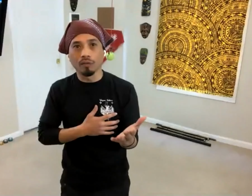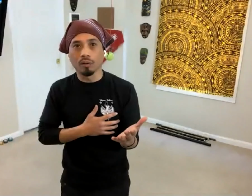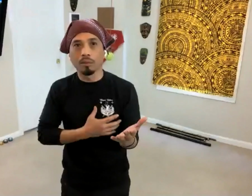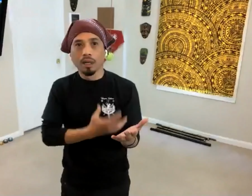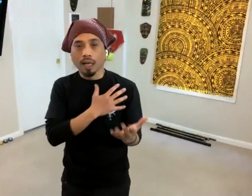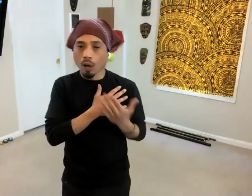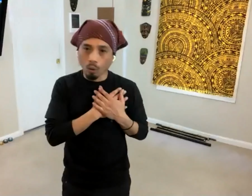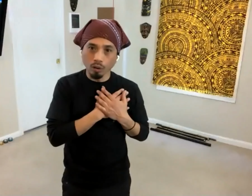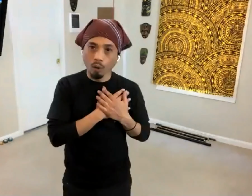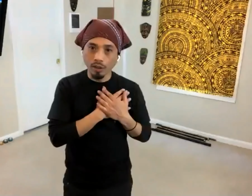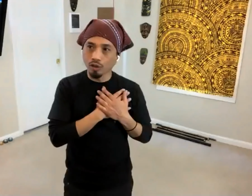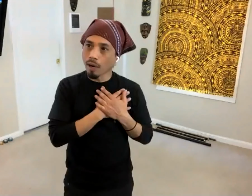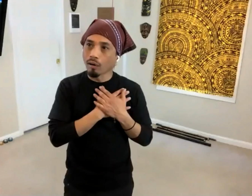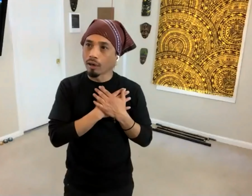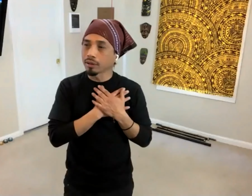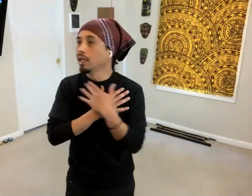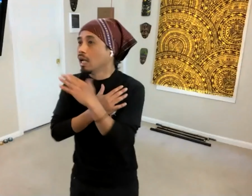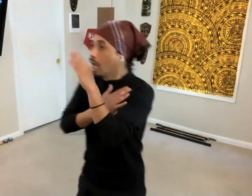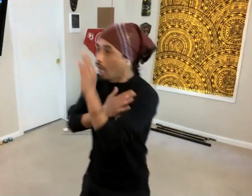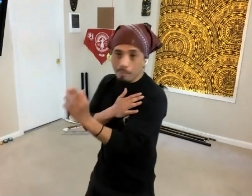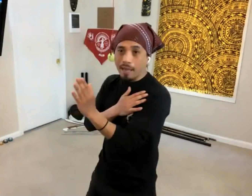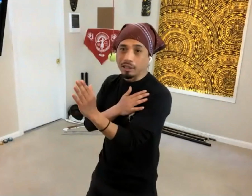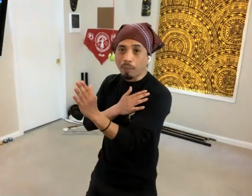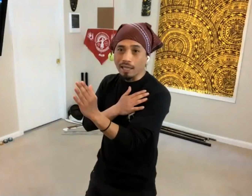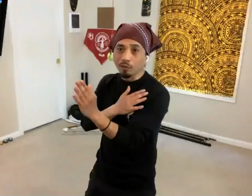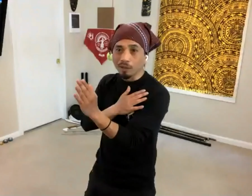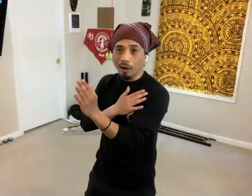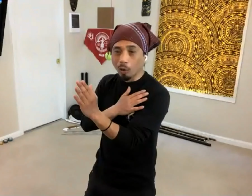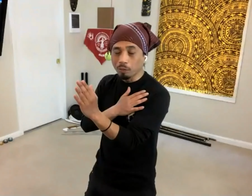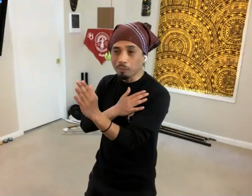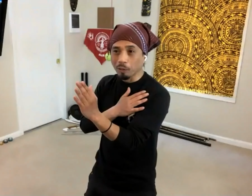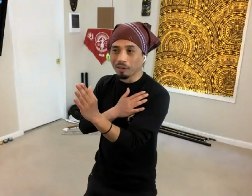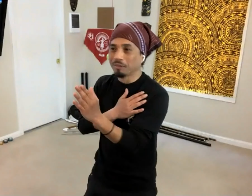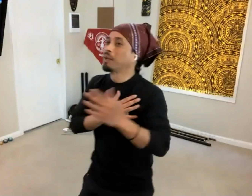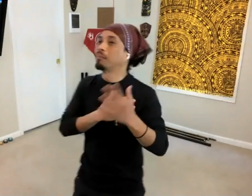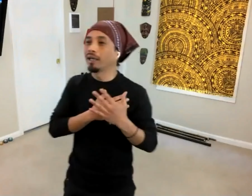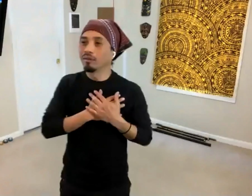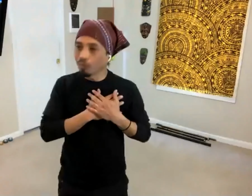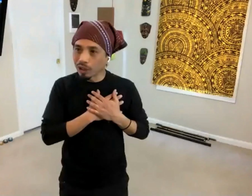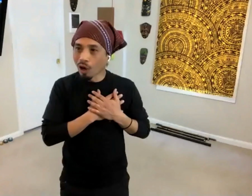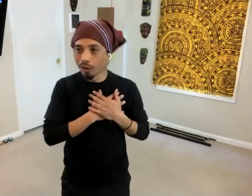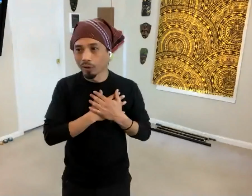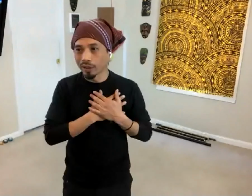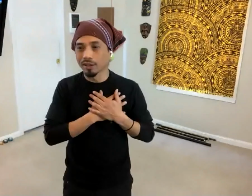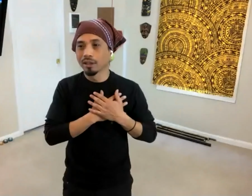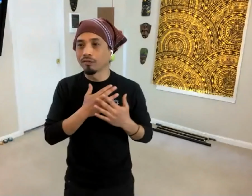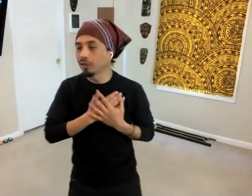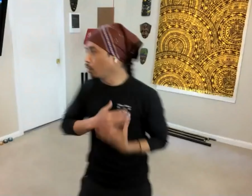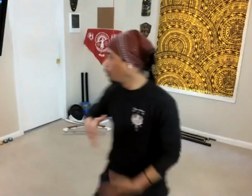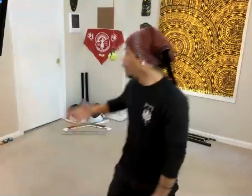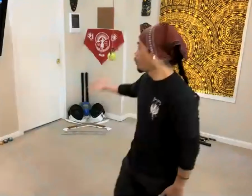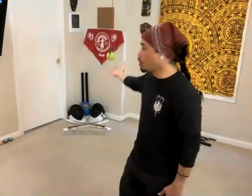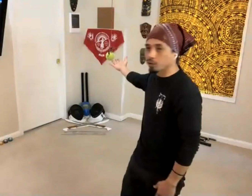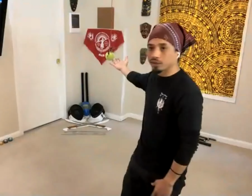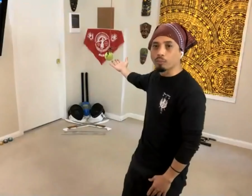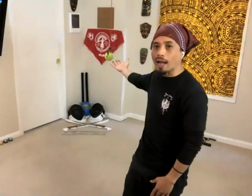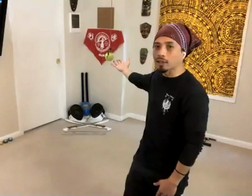THE BLIND PRINCESS IS ONE THAT I HOLD CLOSE TO MY HEART.